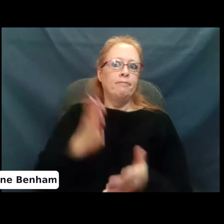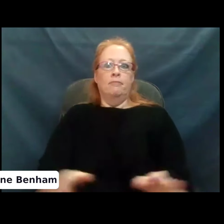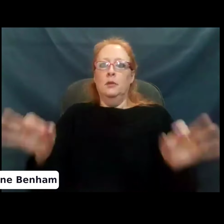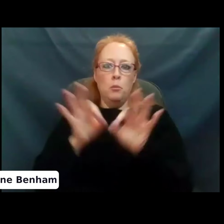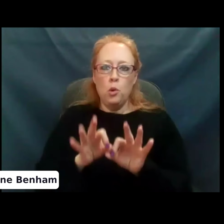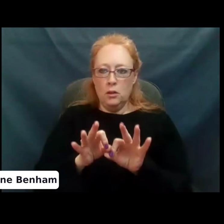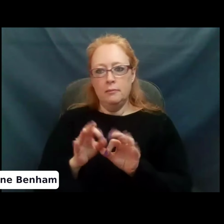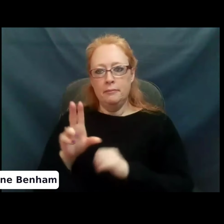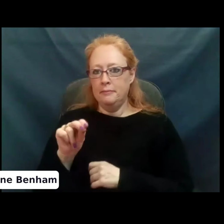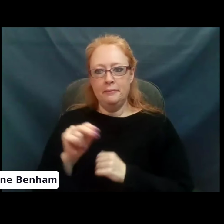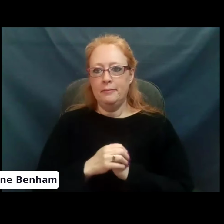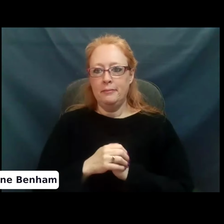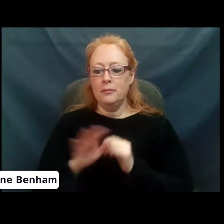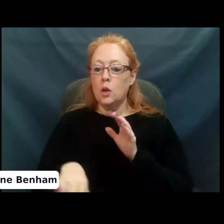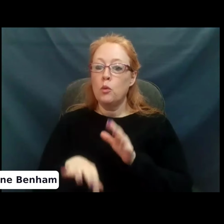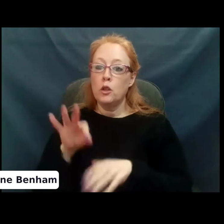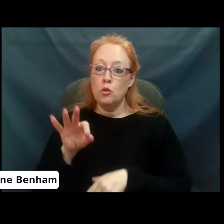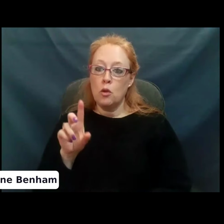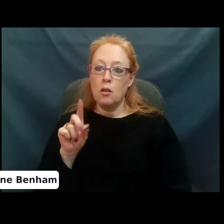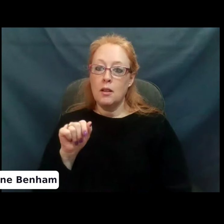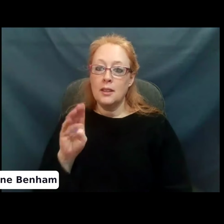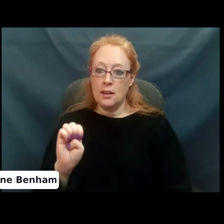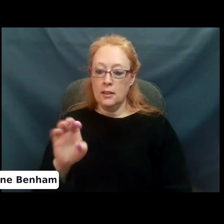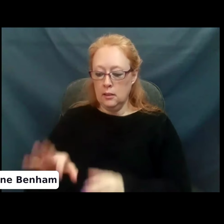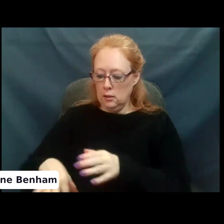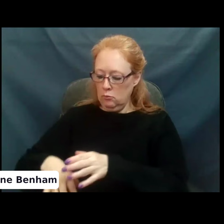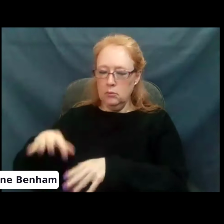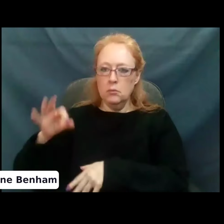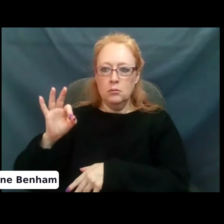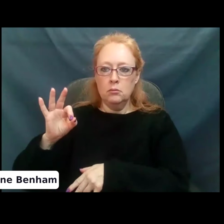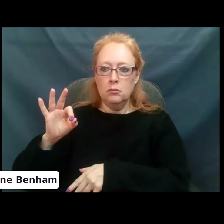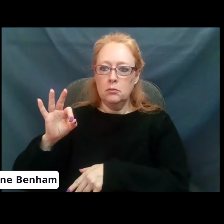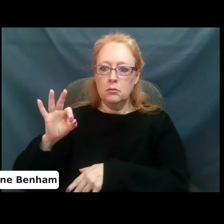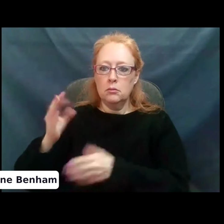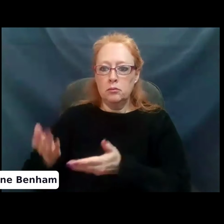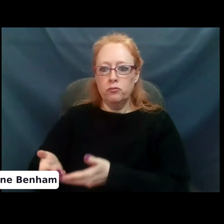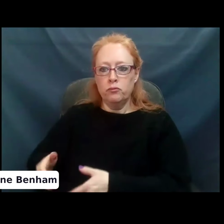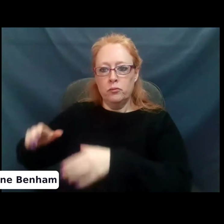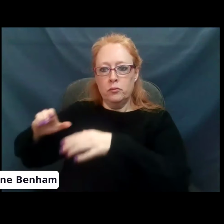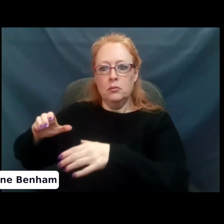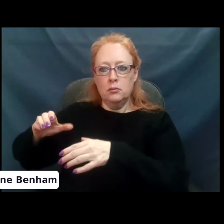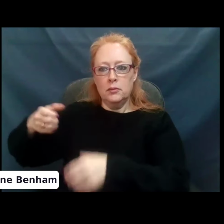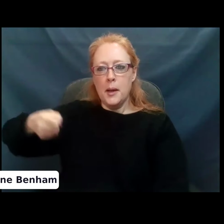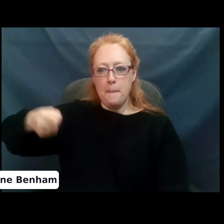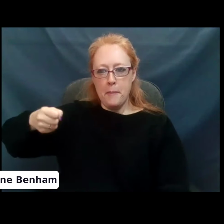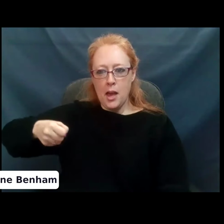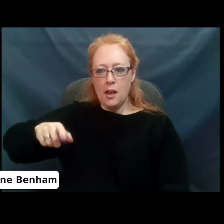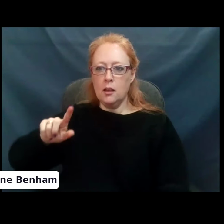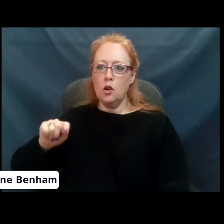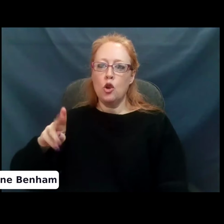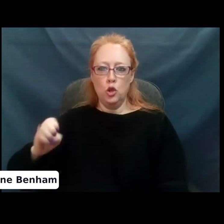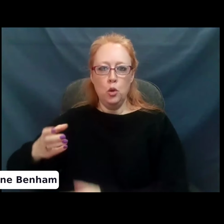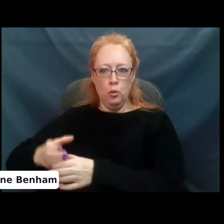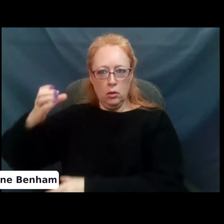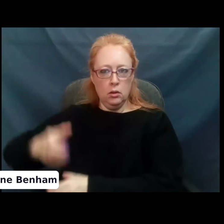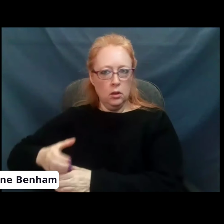It's not conveying important information.